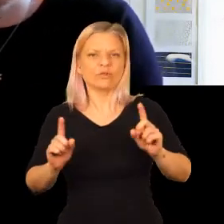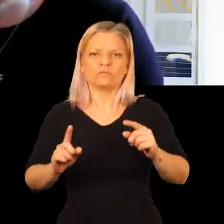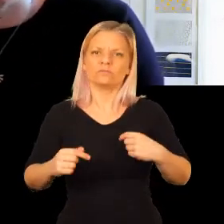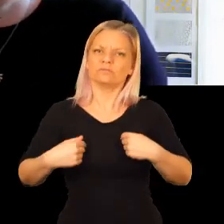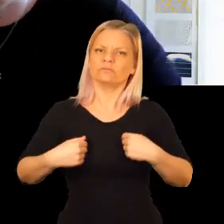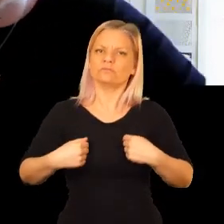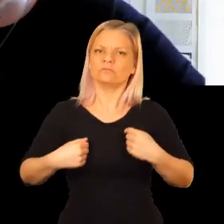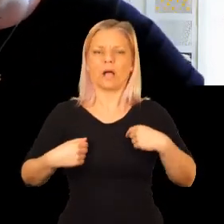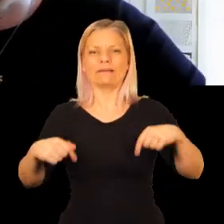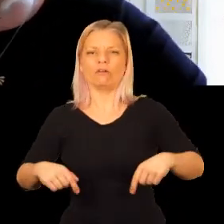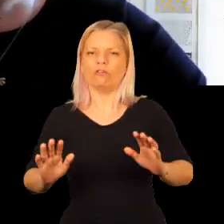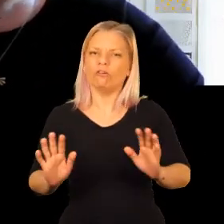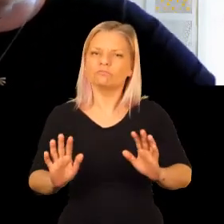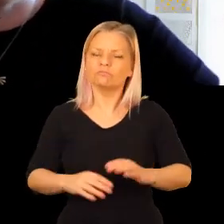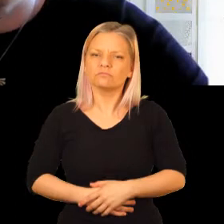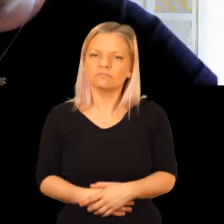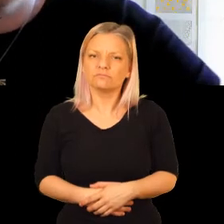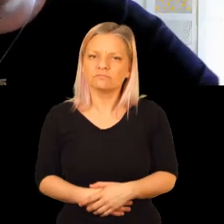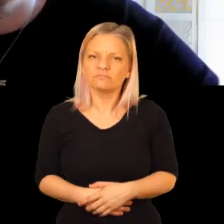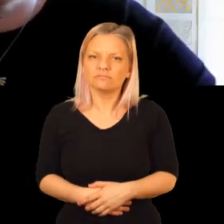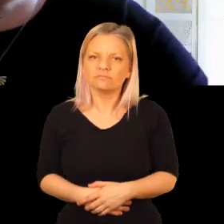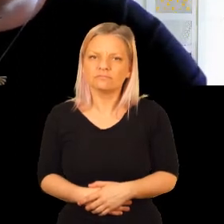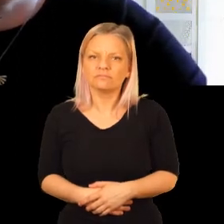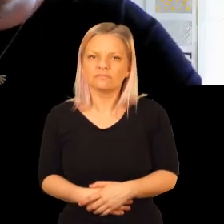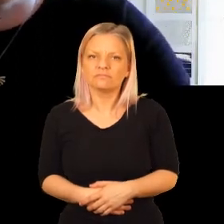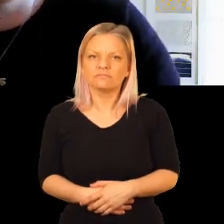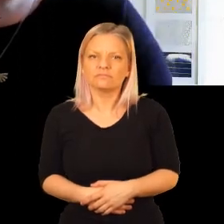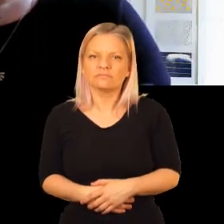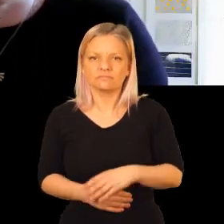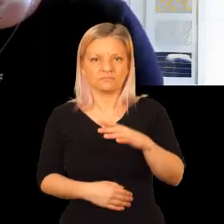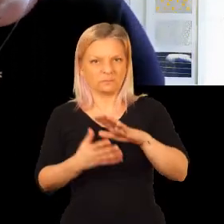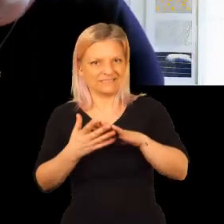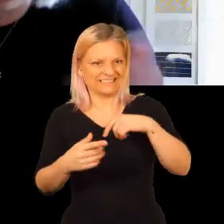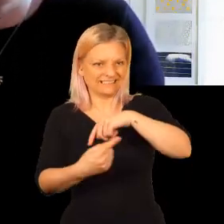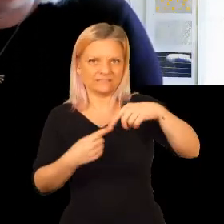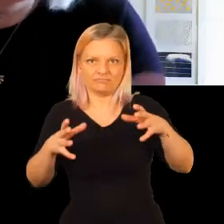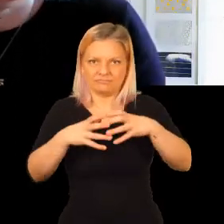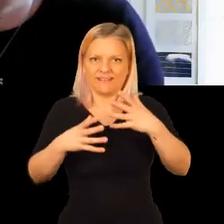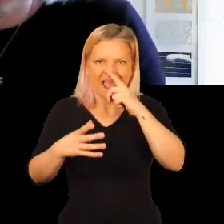different i'm here to do something with for you but together we can think about